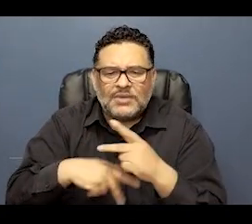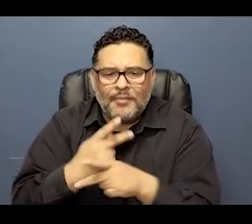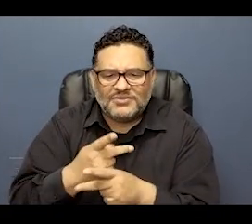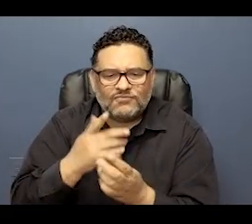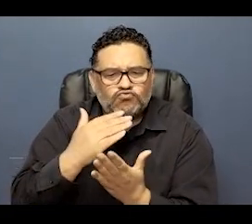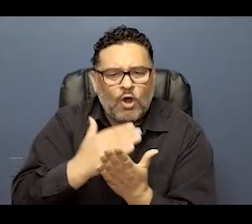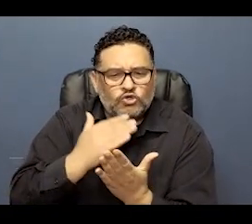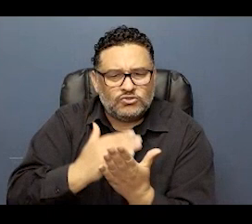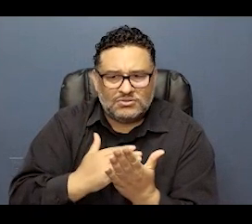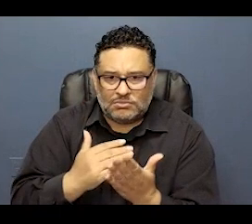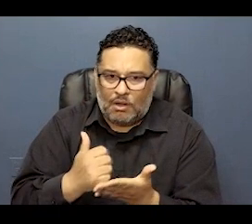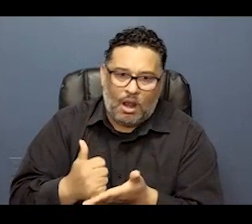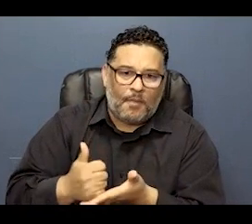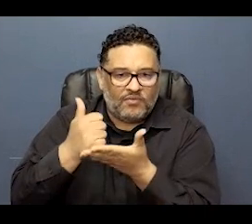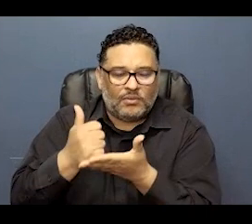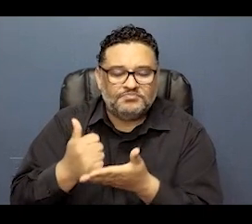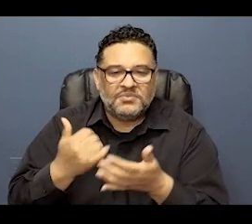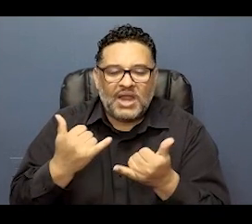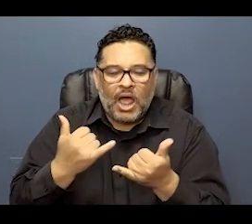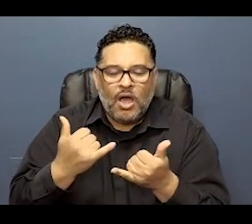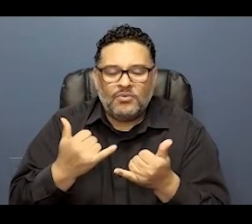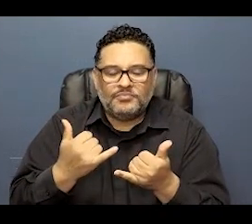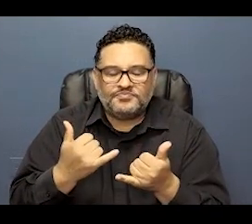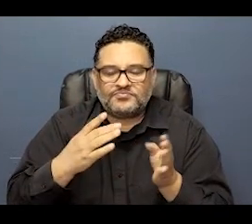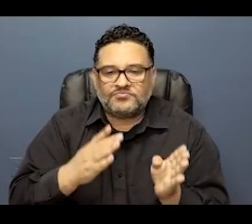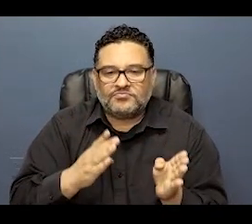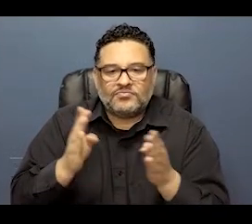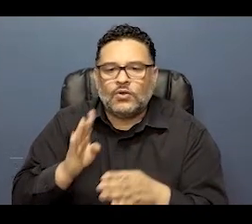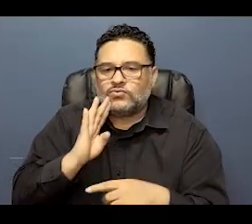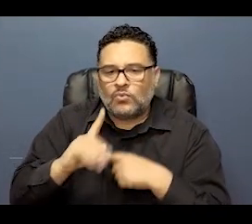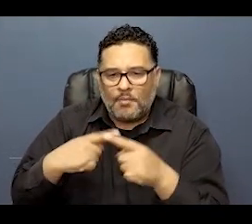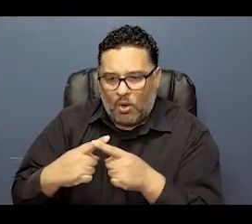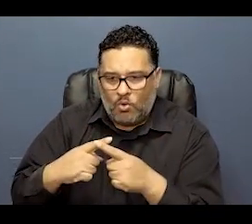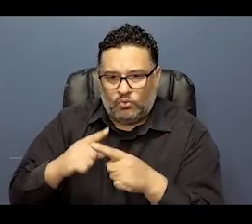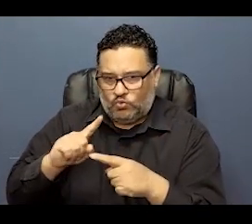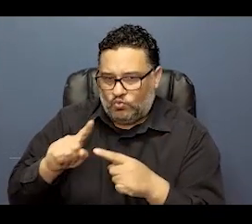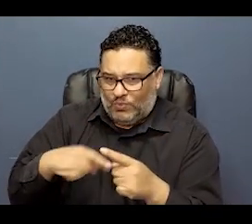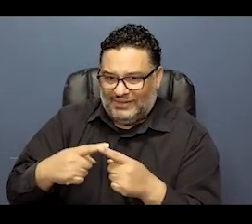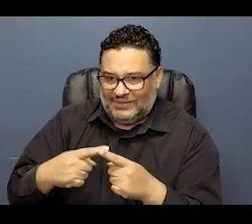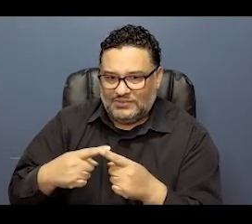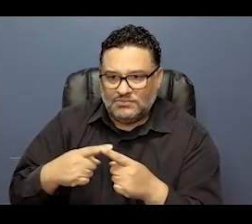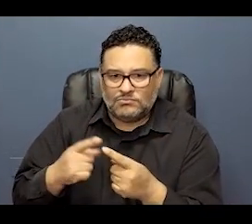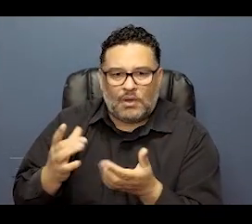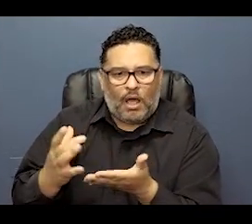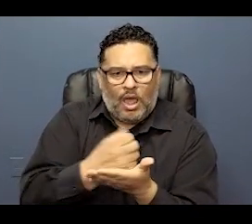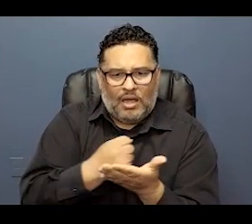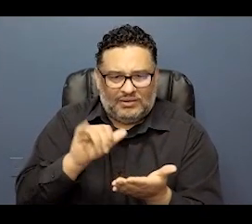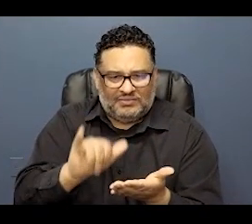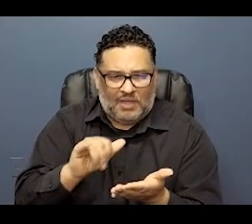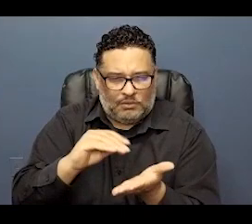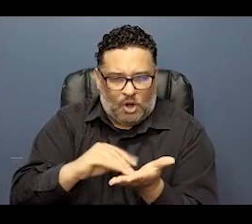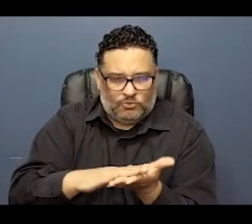let’s shift gears and talk about when to collect that documentation. Timing plays a big role in